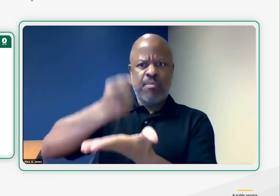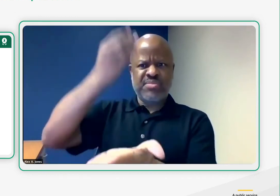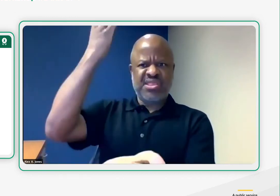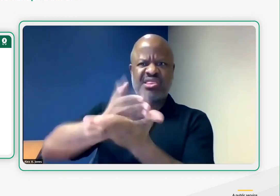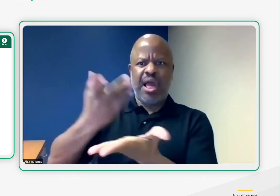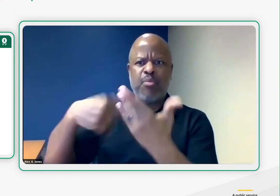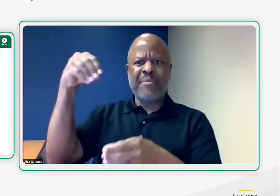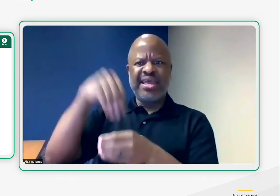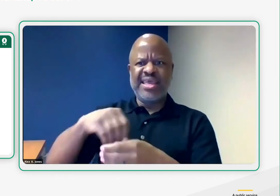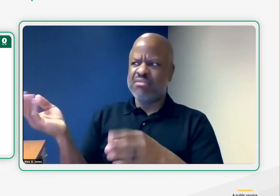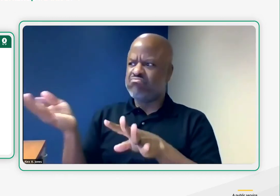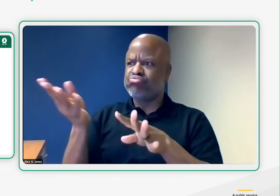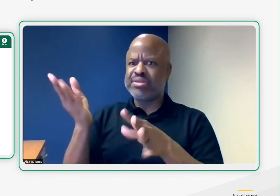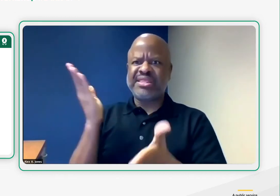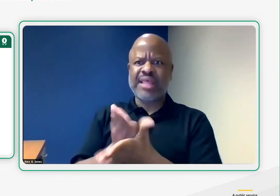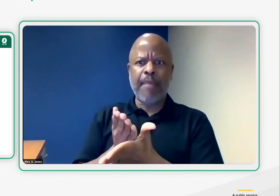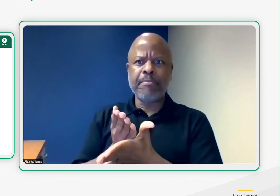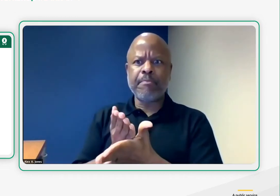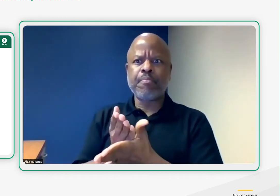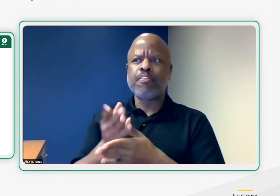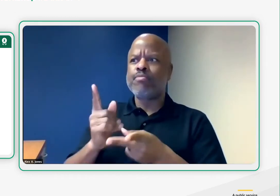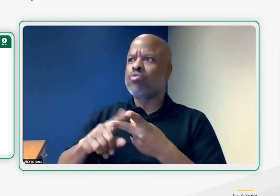And when the economy stopped,